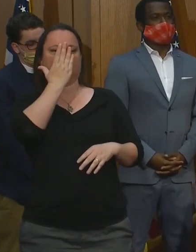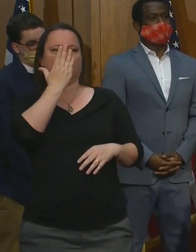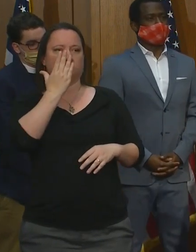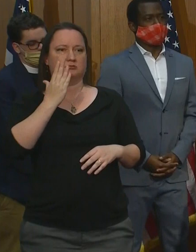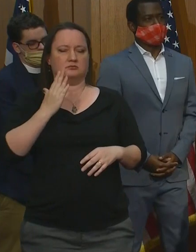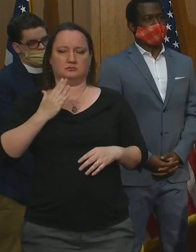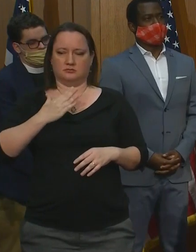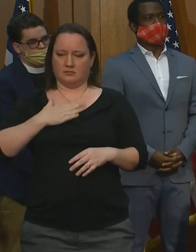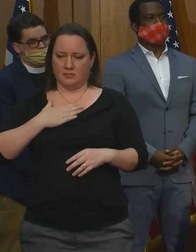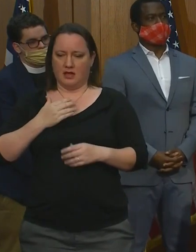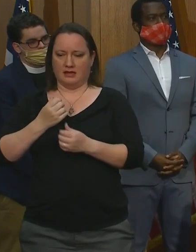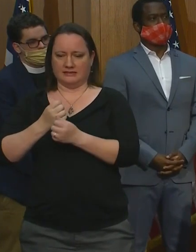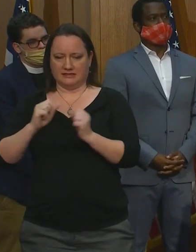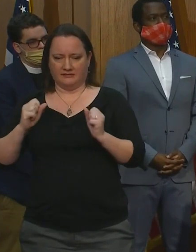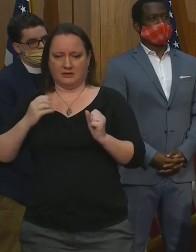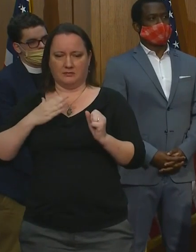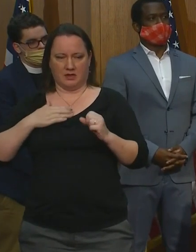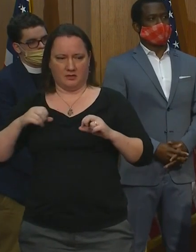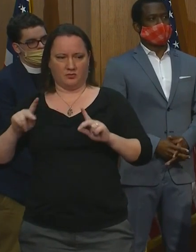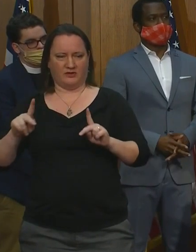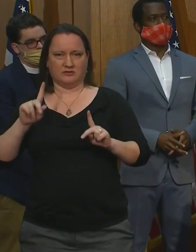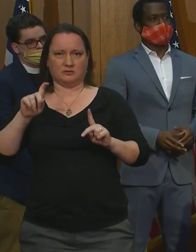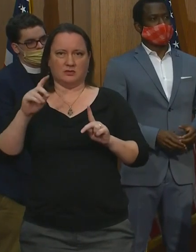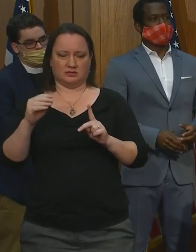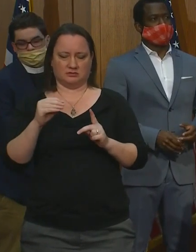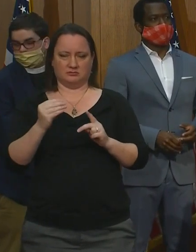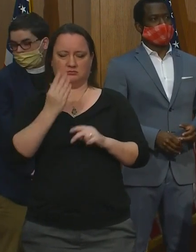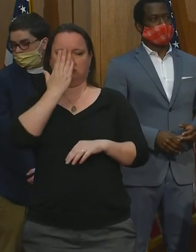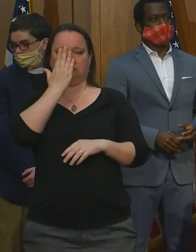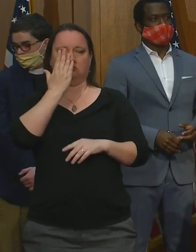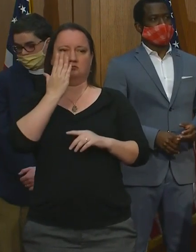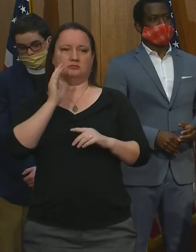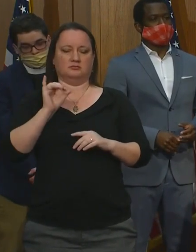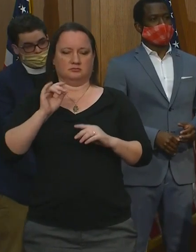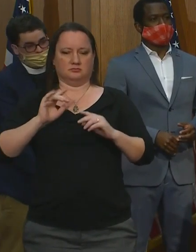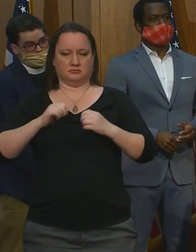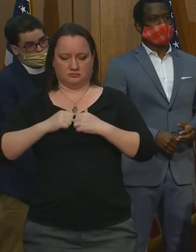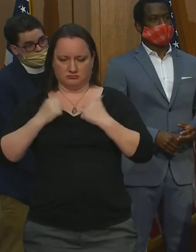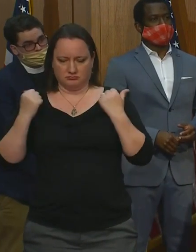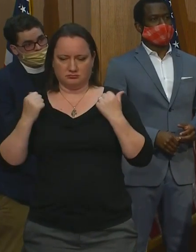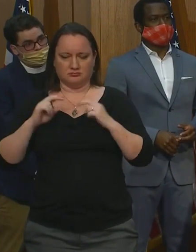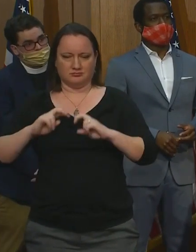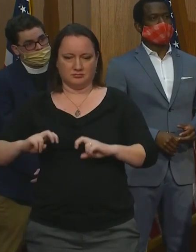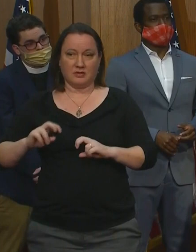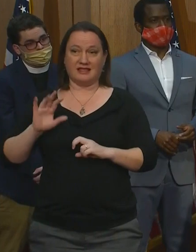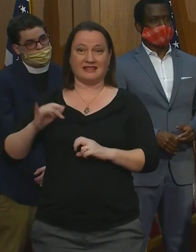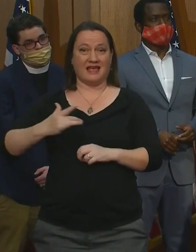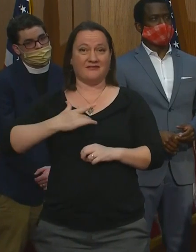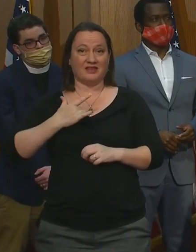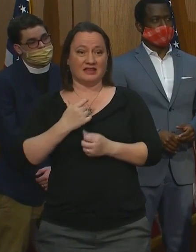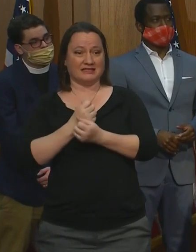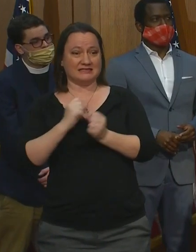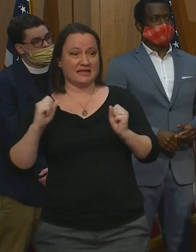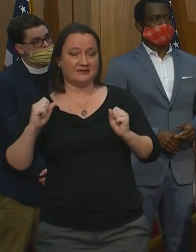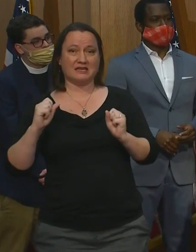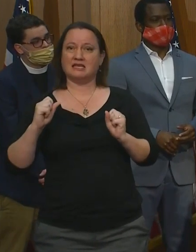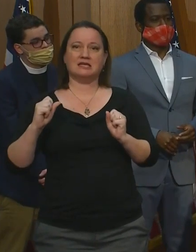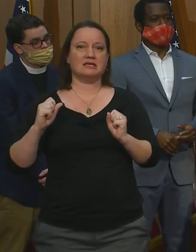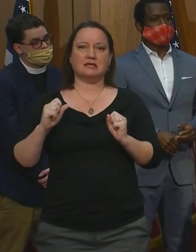AMERICANS TO CONFRONT. THE SAFETY OF PRIVILEGE THAT OUR SKIN COLOR AFFORDS US. THE FEELING THAT BLACK AMERICANS